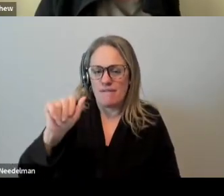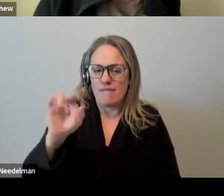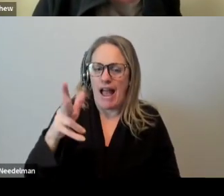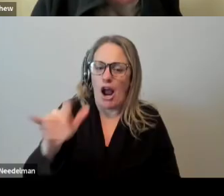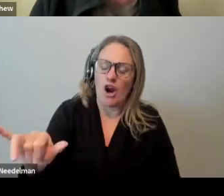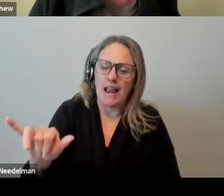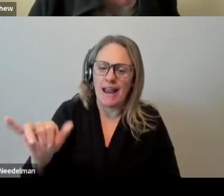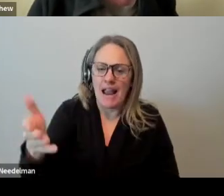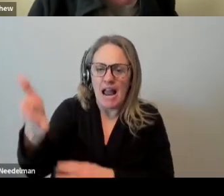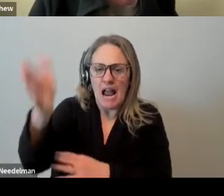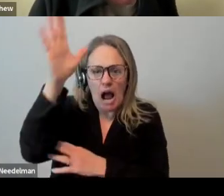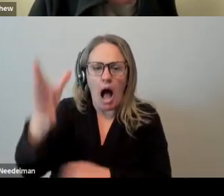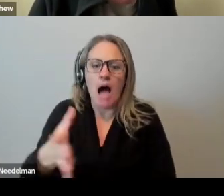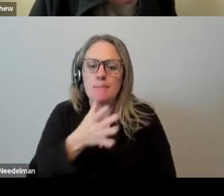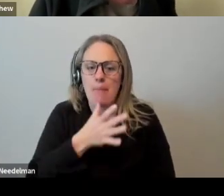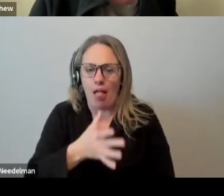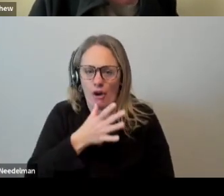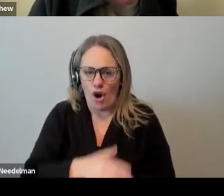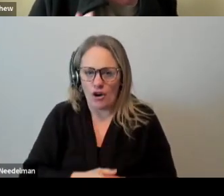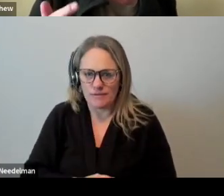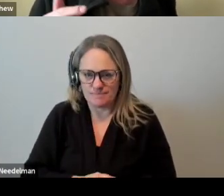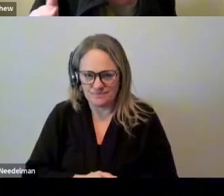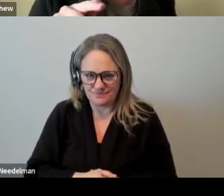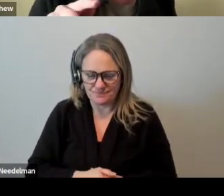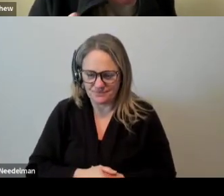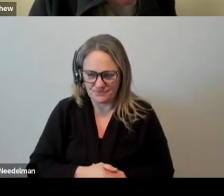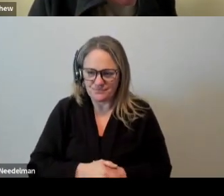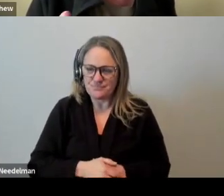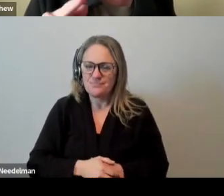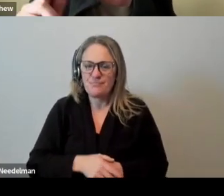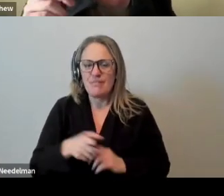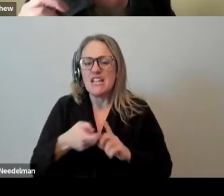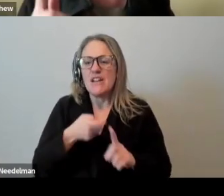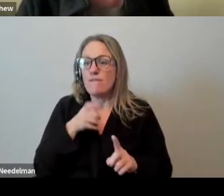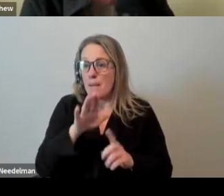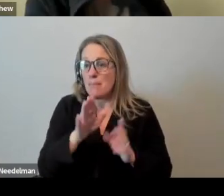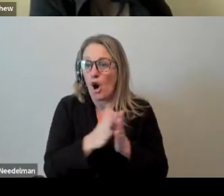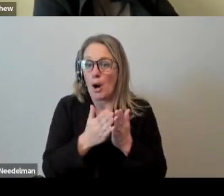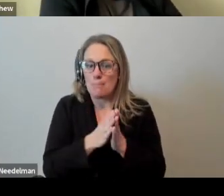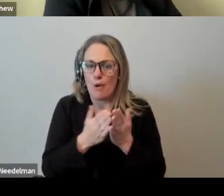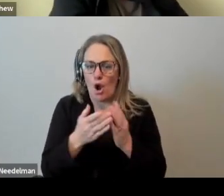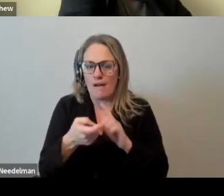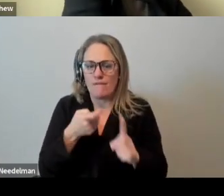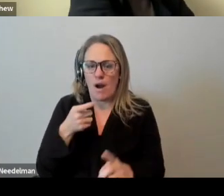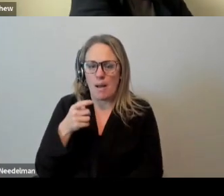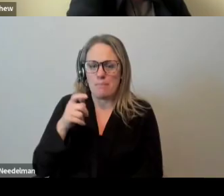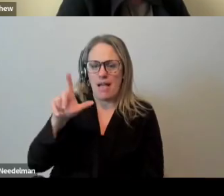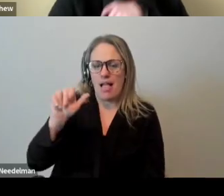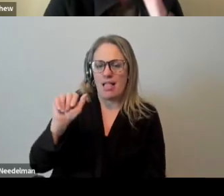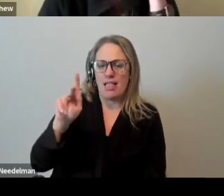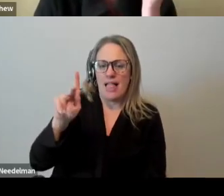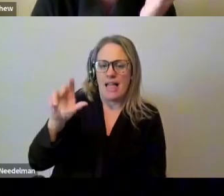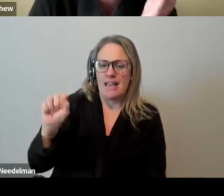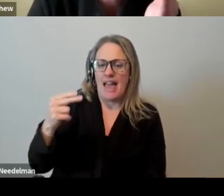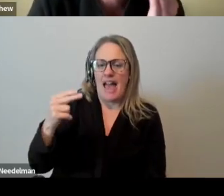This is from her book Tongue Breaker, which does refer to her last name in particular ways. Hey, there it is. And,